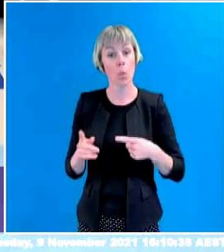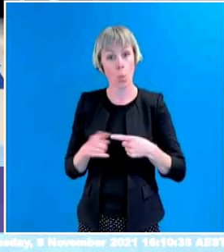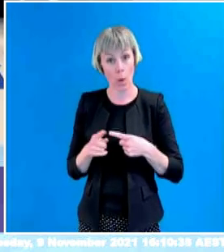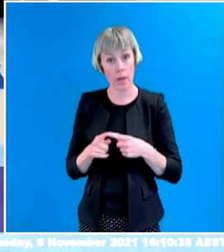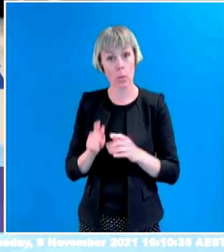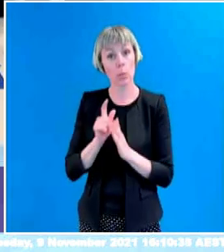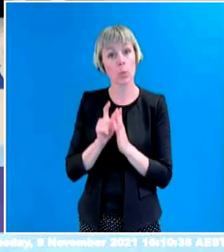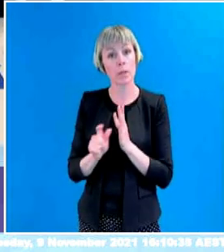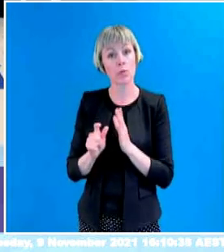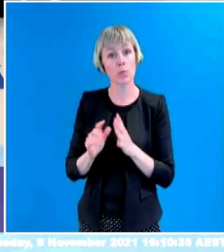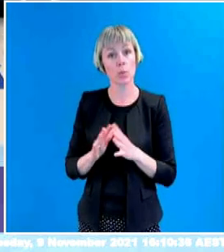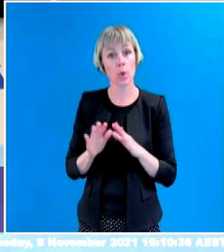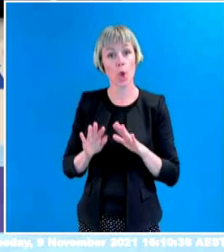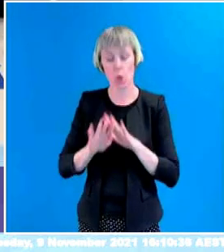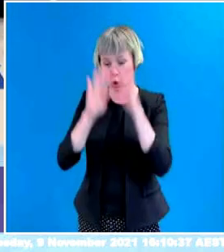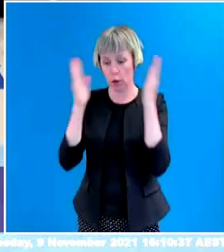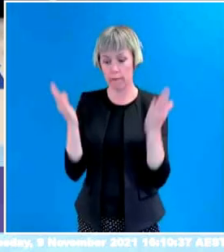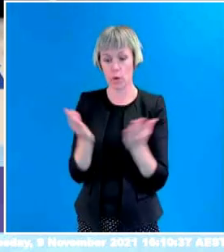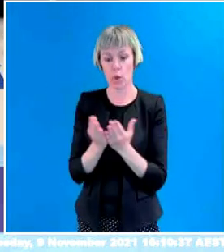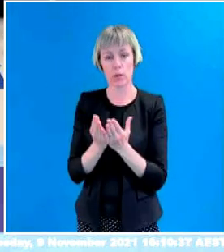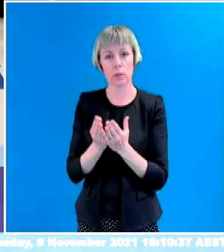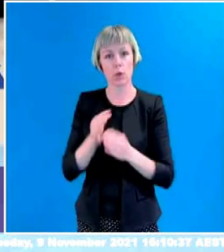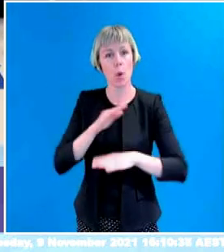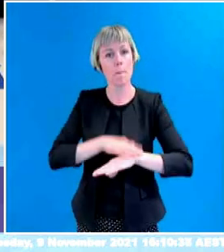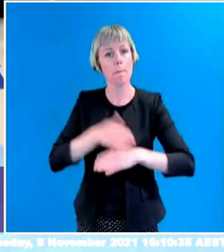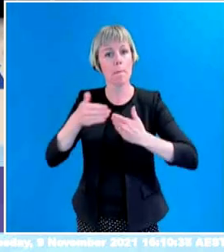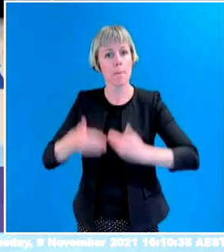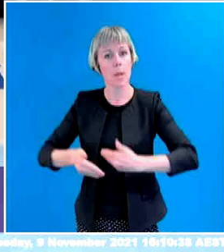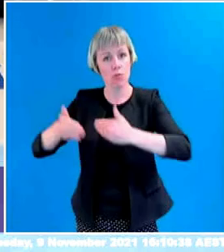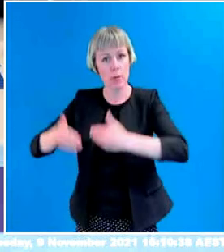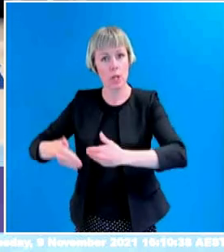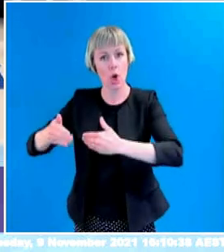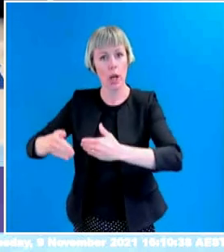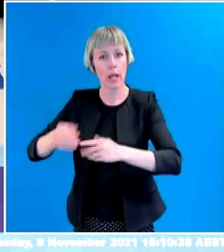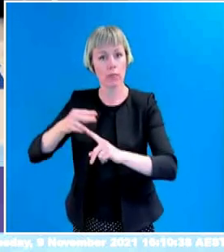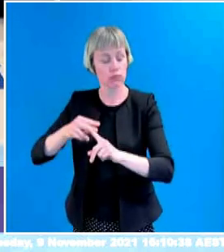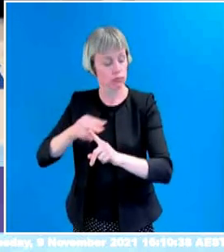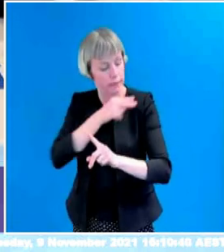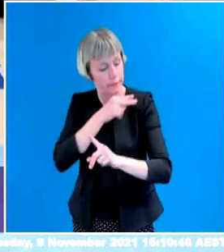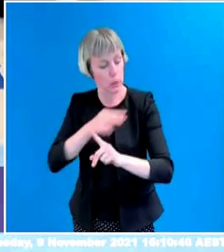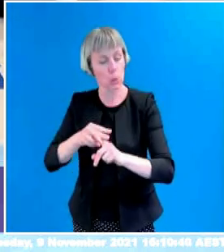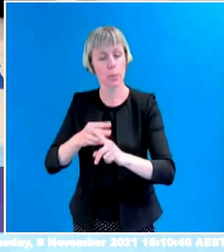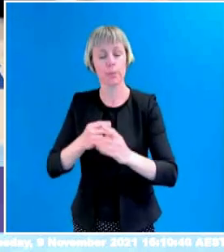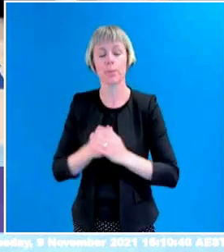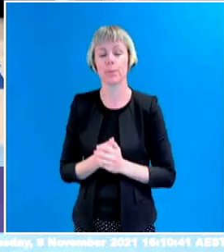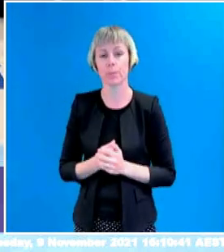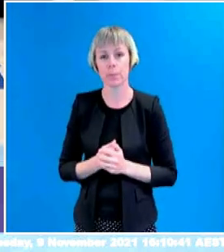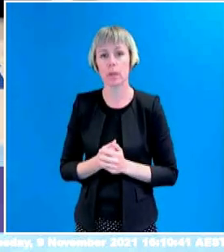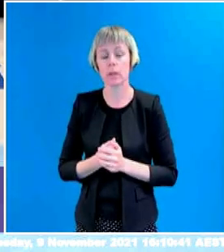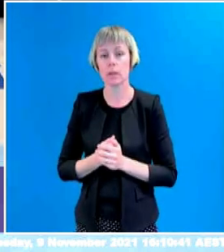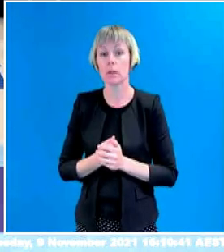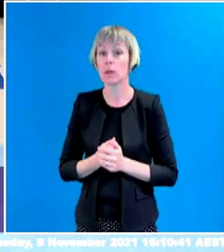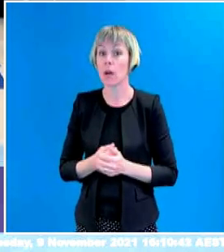a kind of global assessment of everything we do in the human rights space, Australia made a voluntary commitment as part of the development of